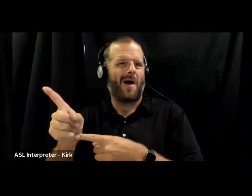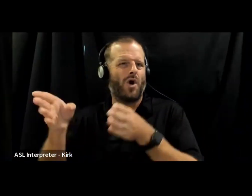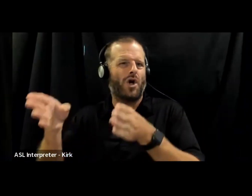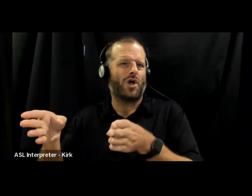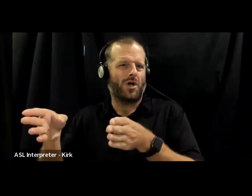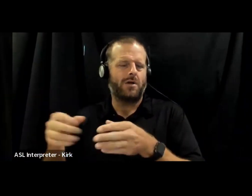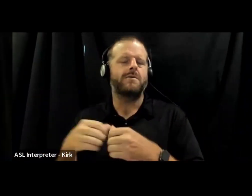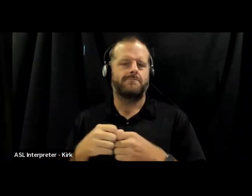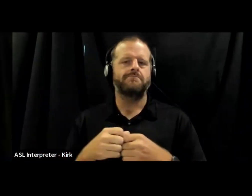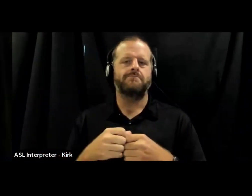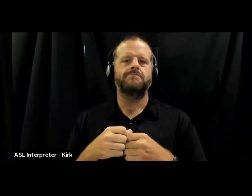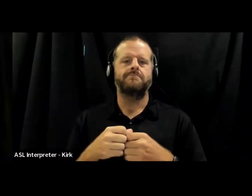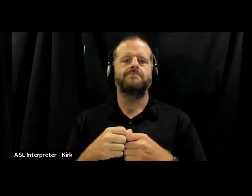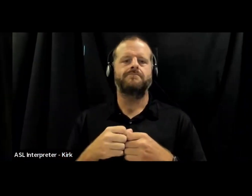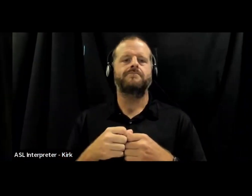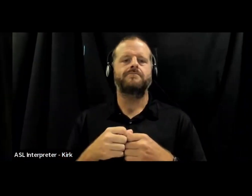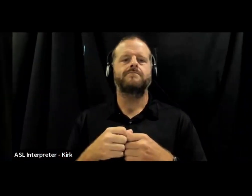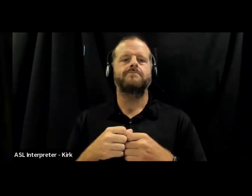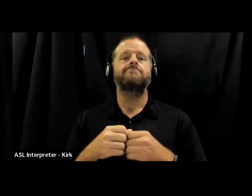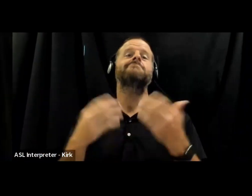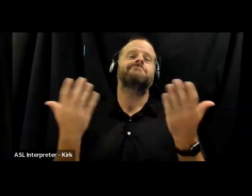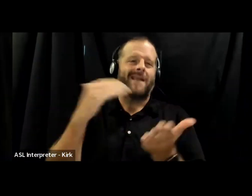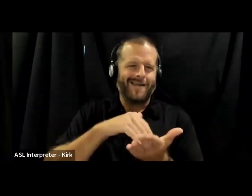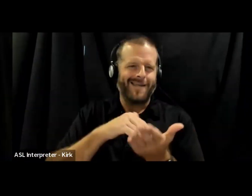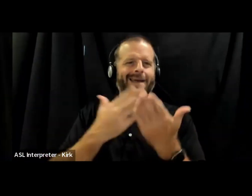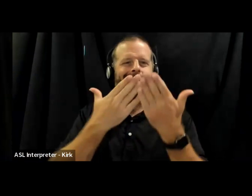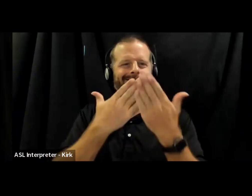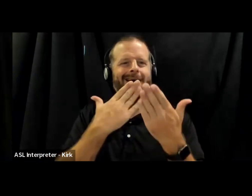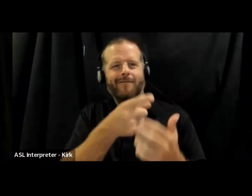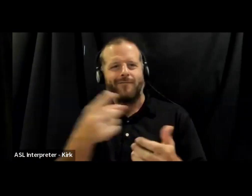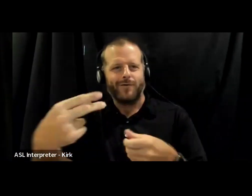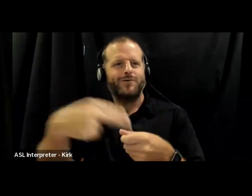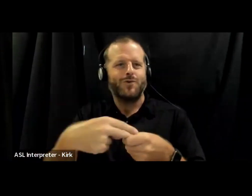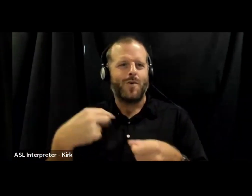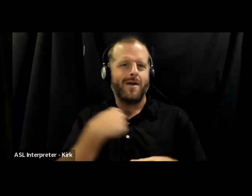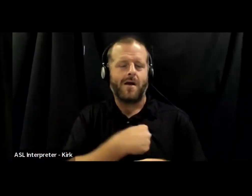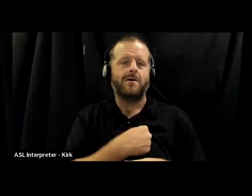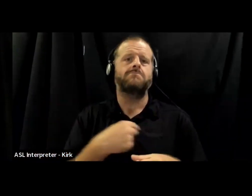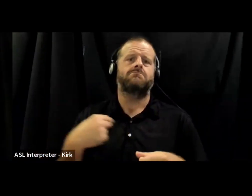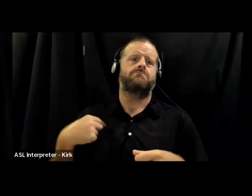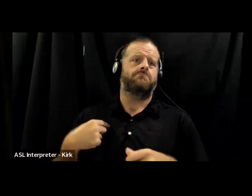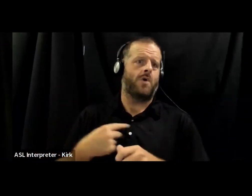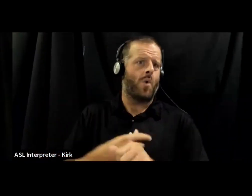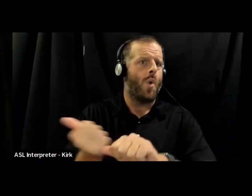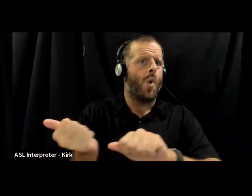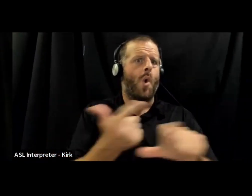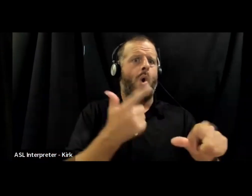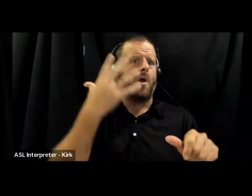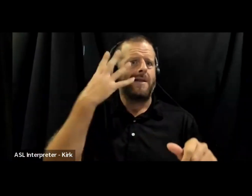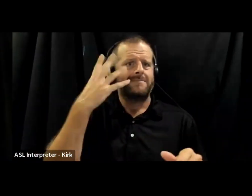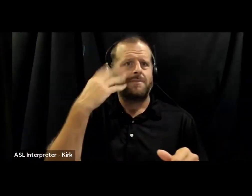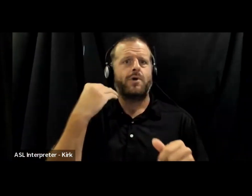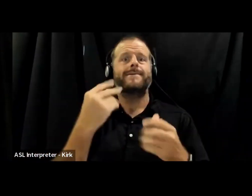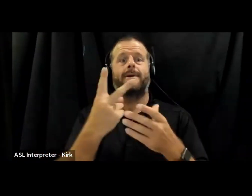So, , again, thanks for joining us. You know, we're all experiencing both personally